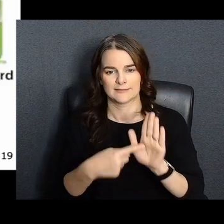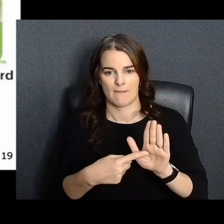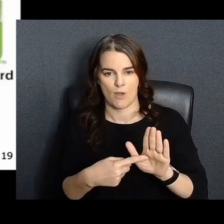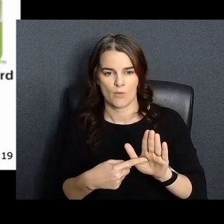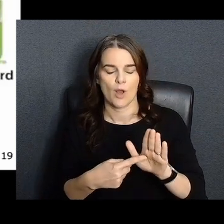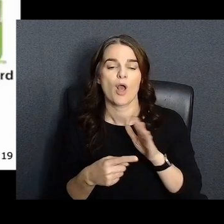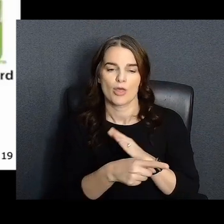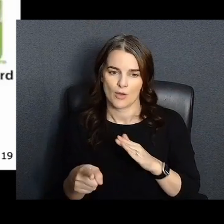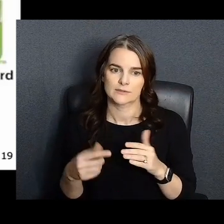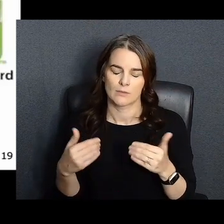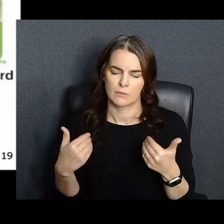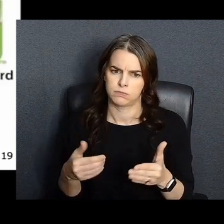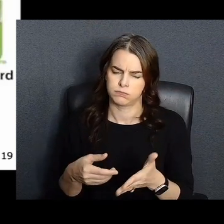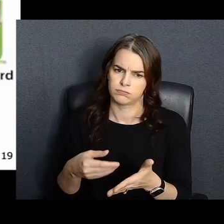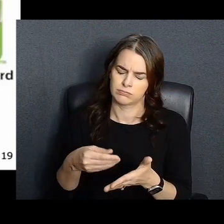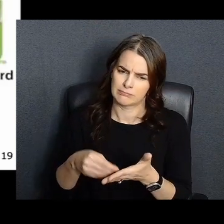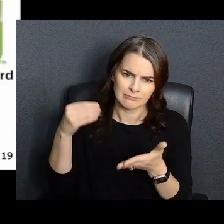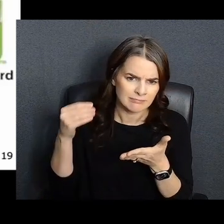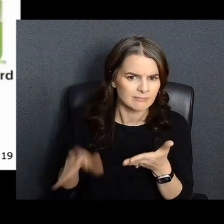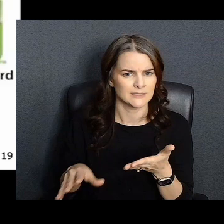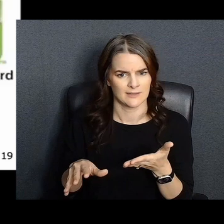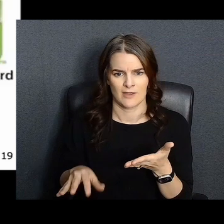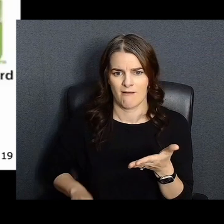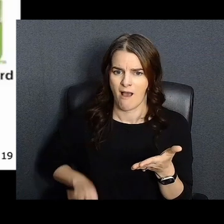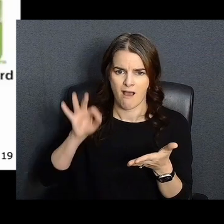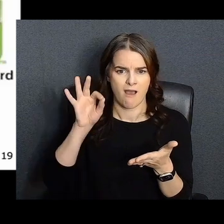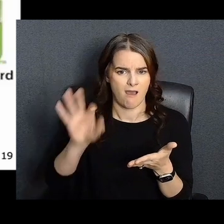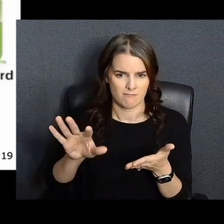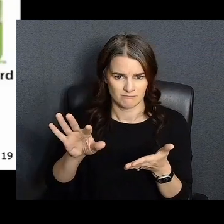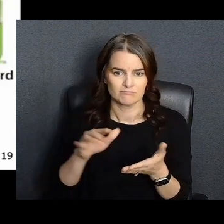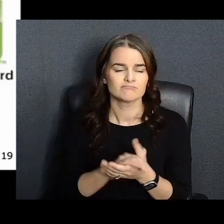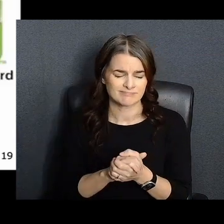though, they do come with a pretty hefty price tag, some of them right out of pocket. So a lot of them--